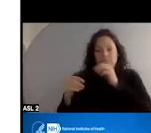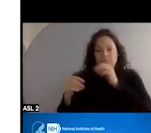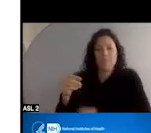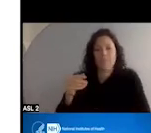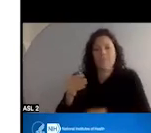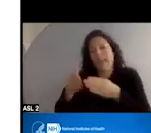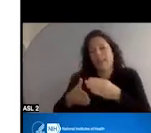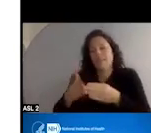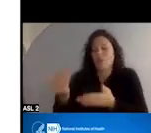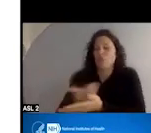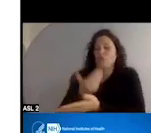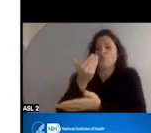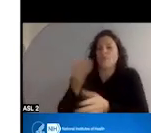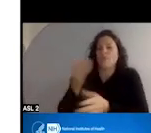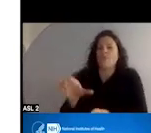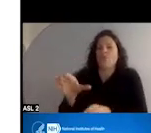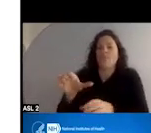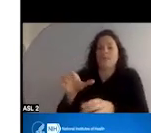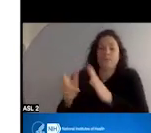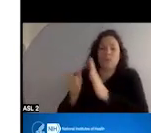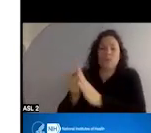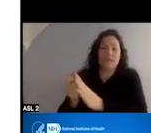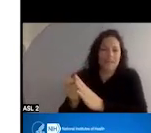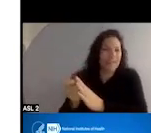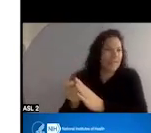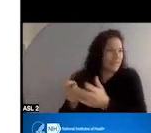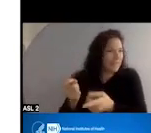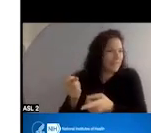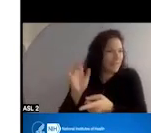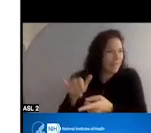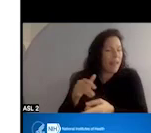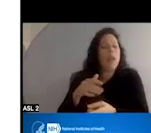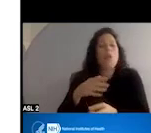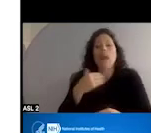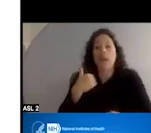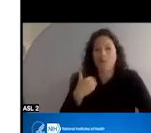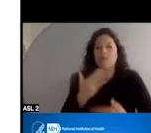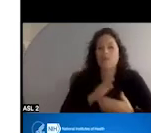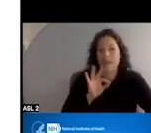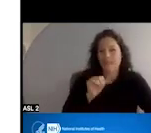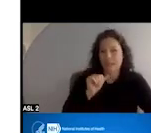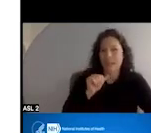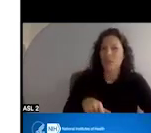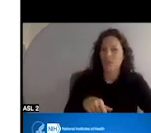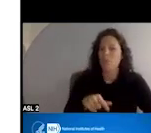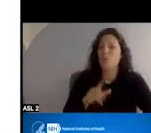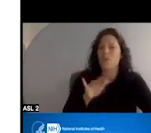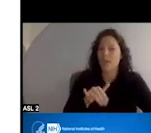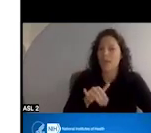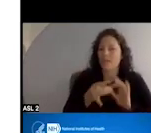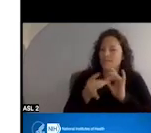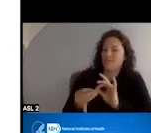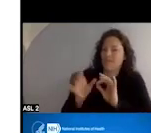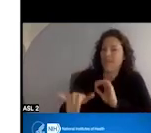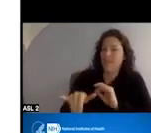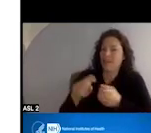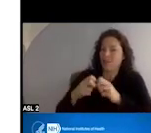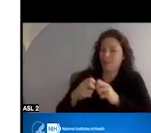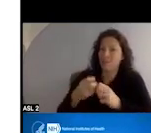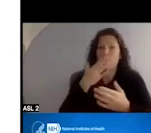that's been negotiated, and we do have some FAQs on our website that speak in greater detail to this. It's a great question.